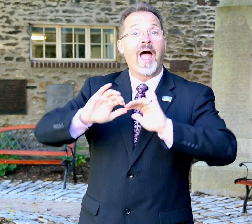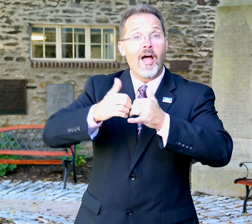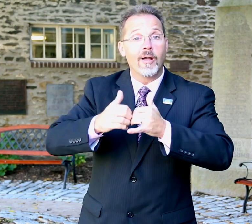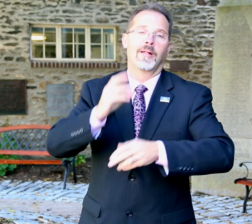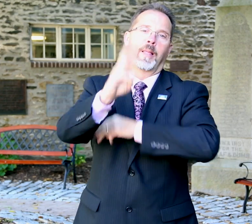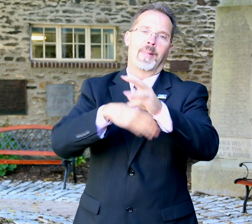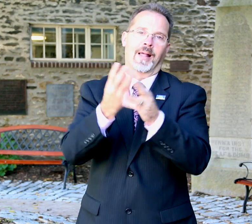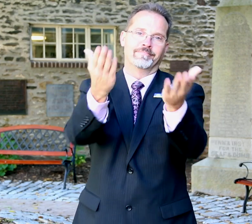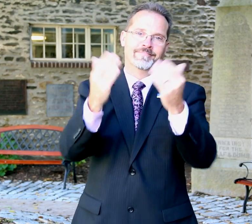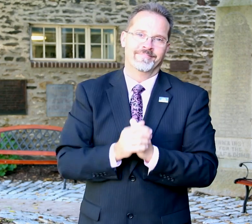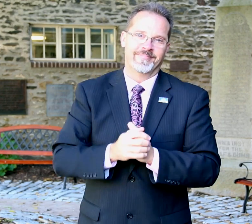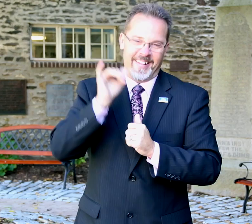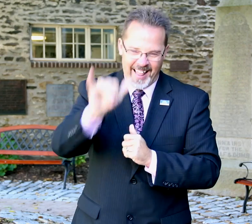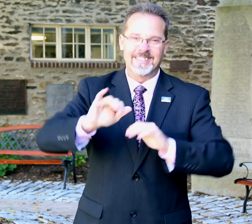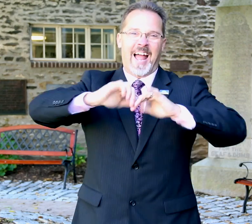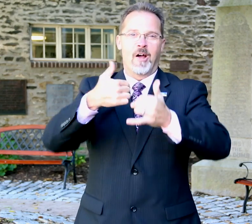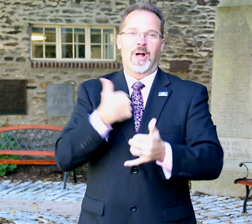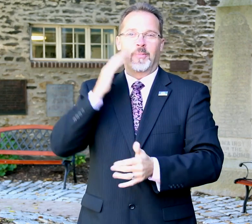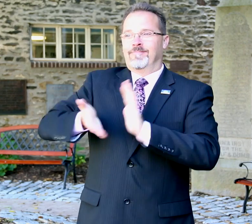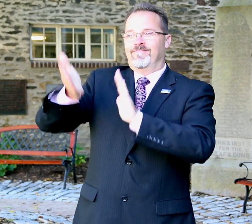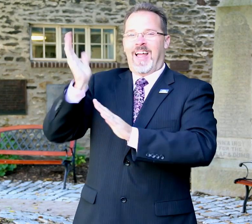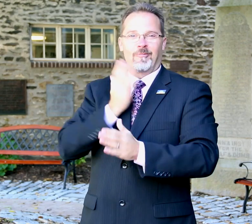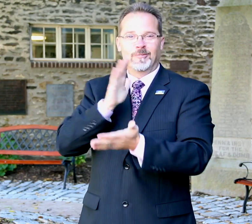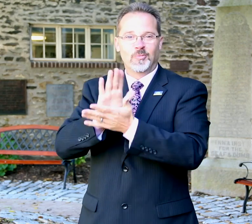How?Alumni! That is how we will run our schools!